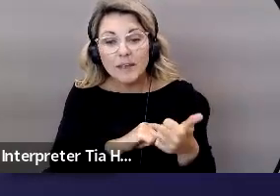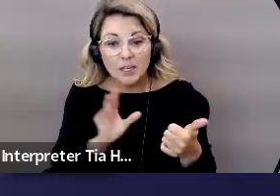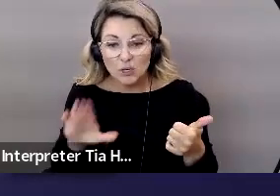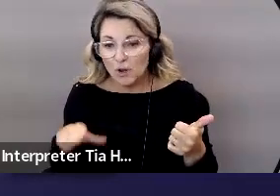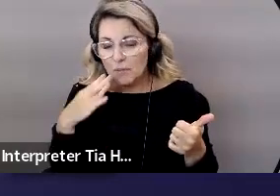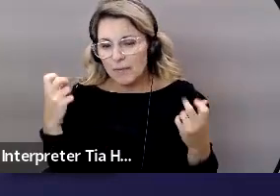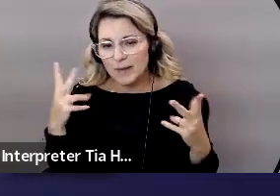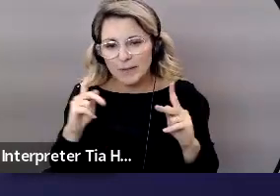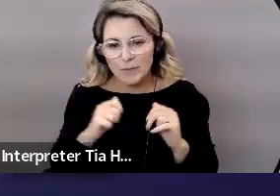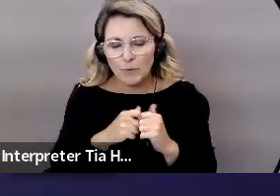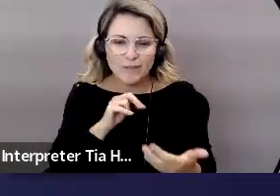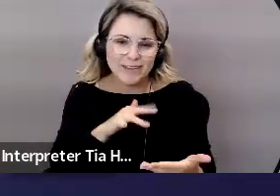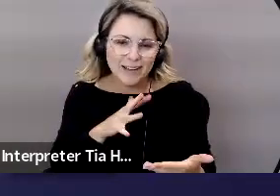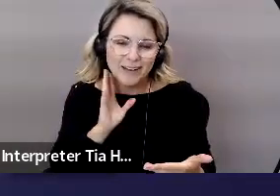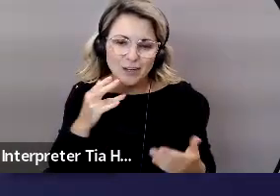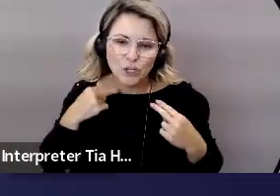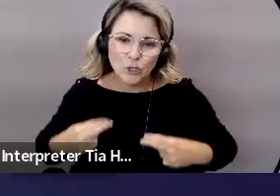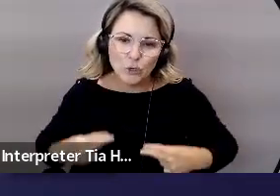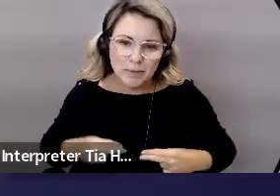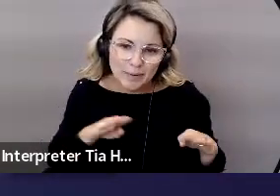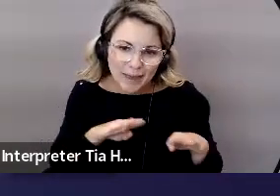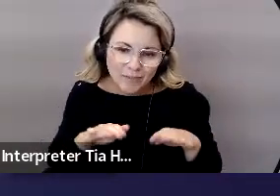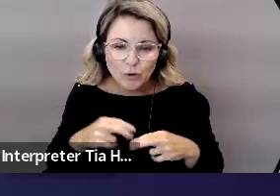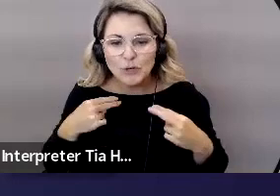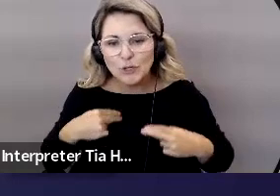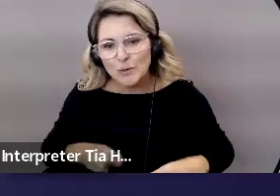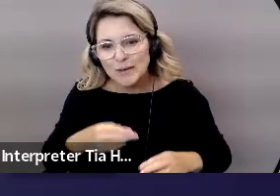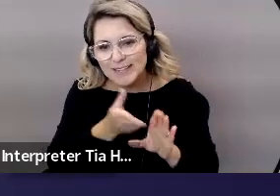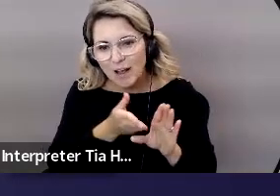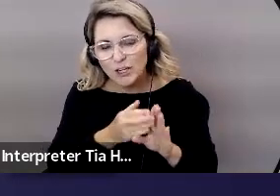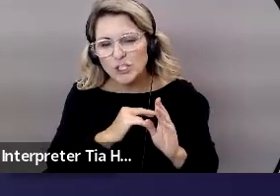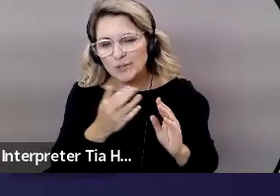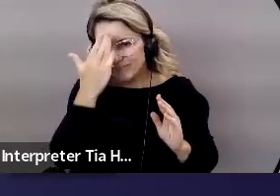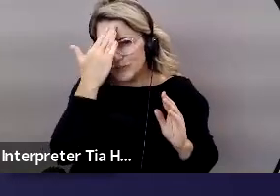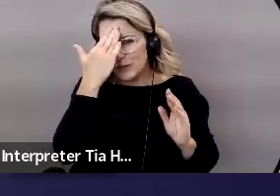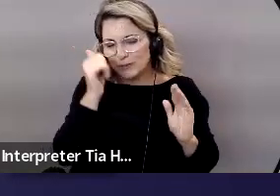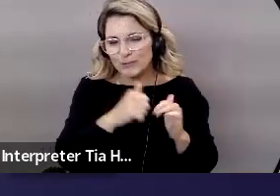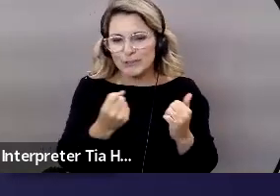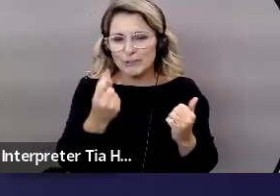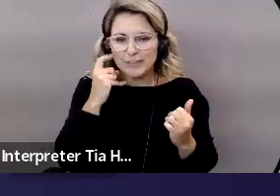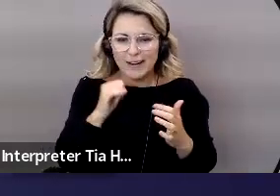human psychology or human behavior, we understand that it really becomes a feedback loop. So,